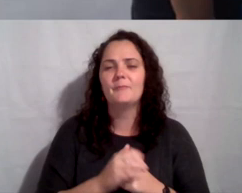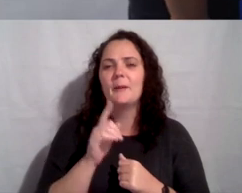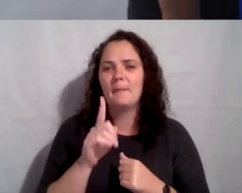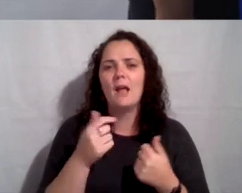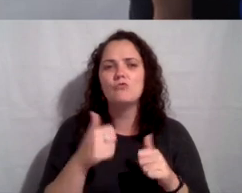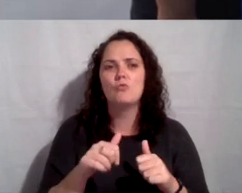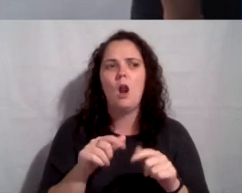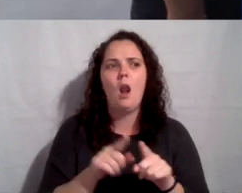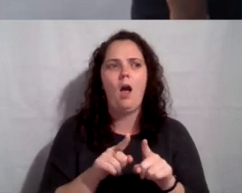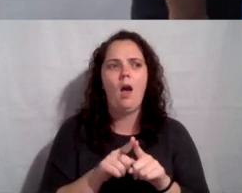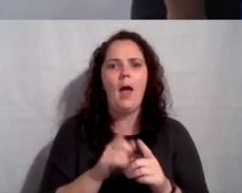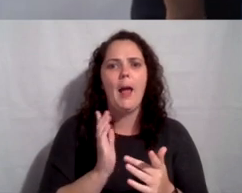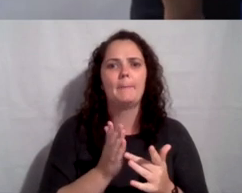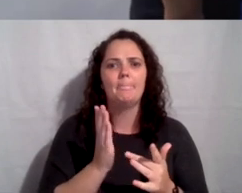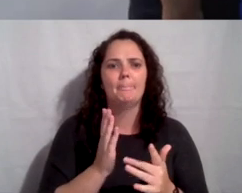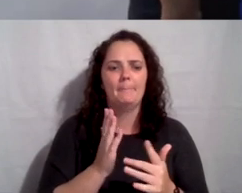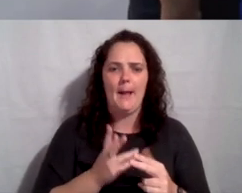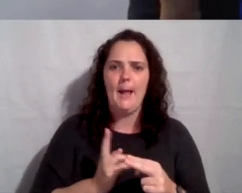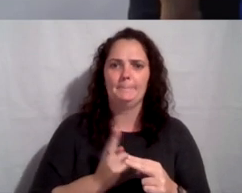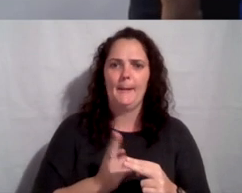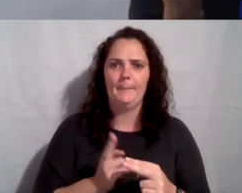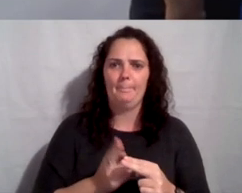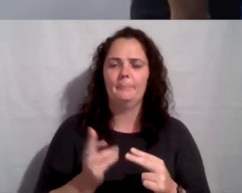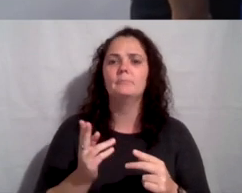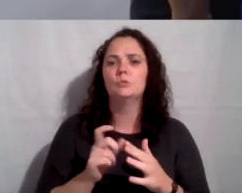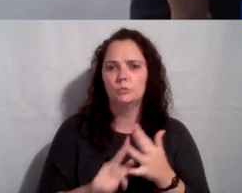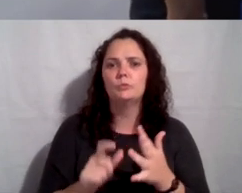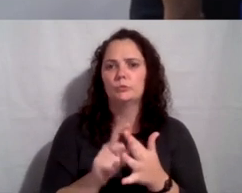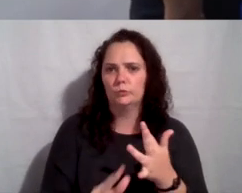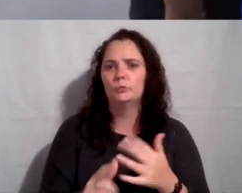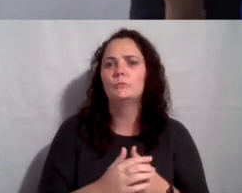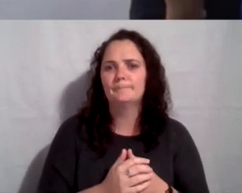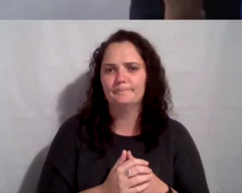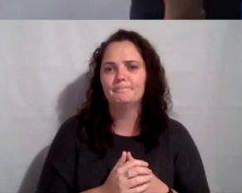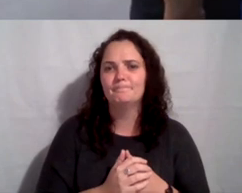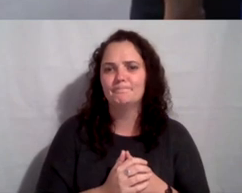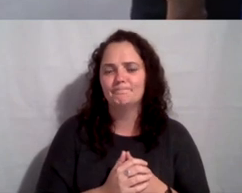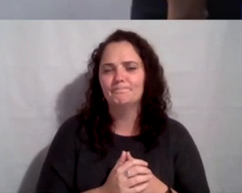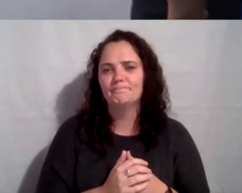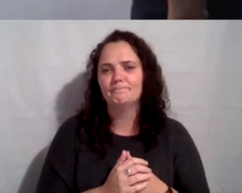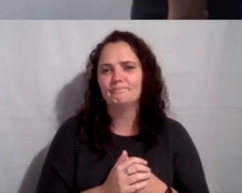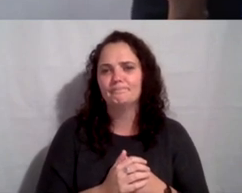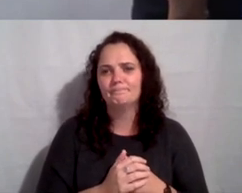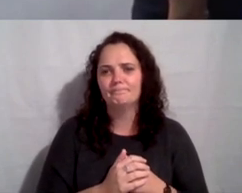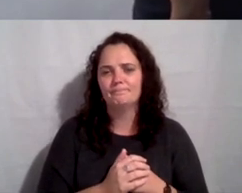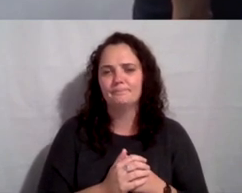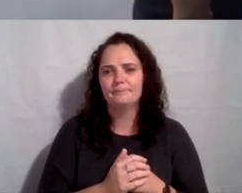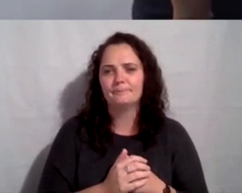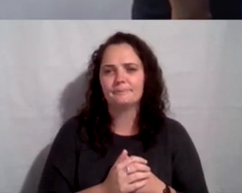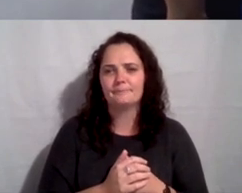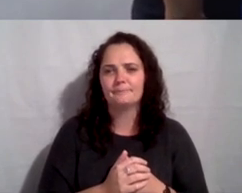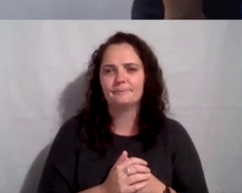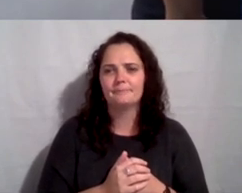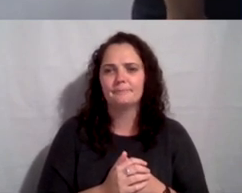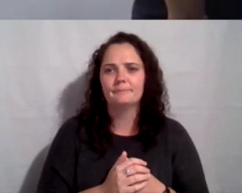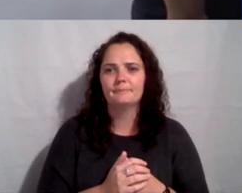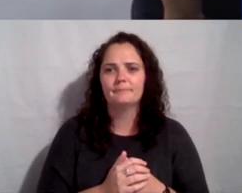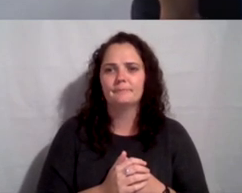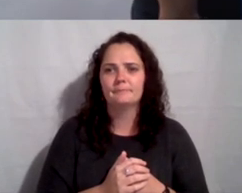immediacy.